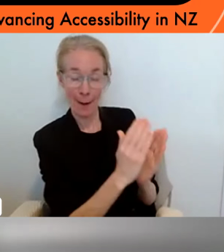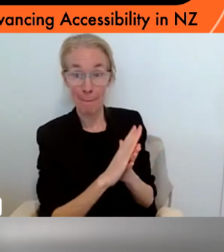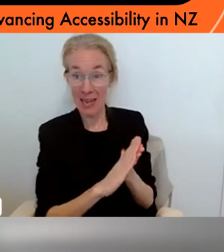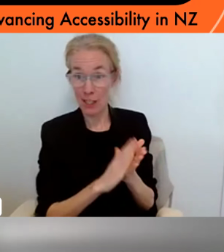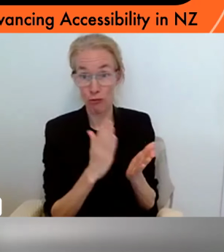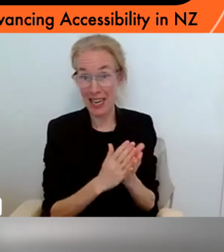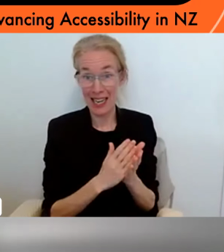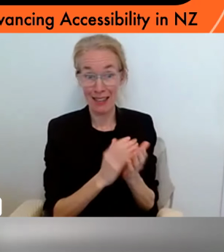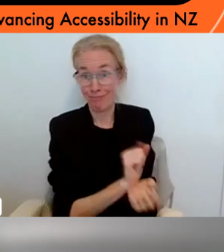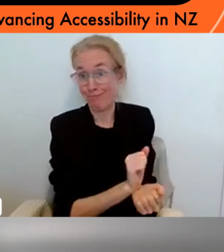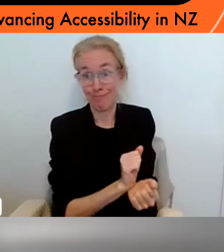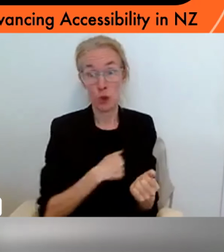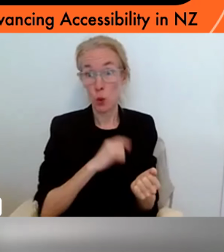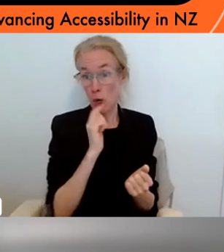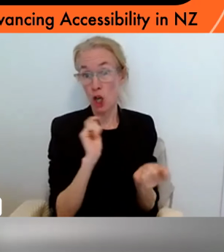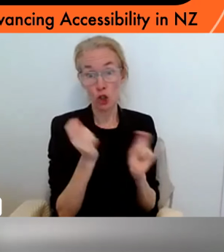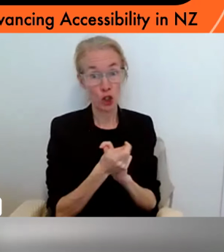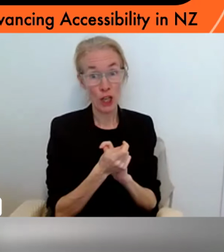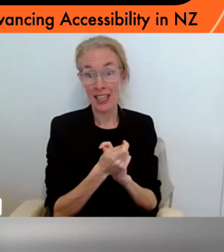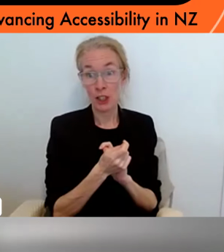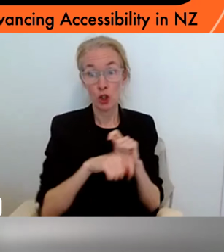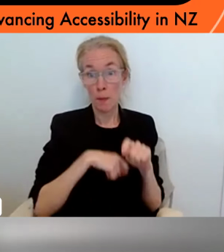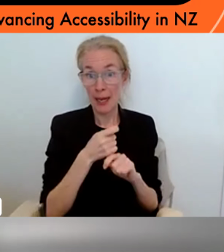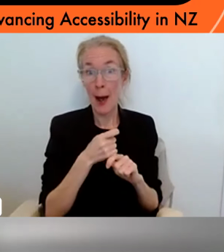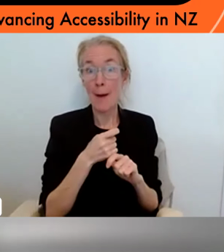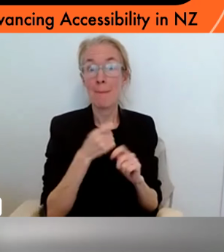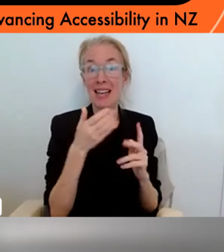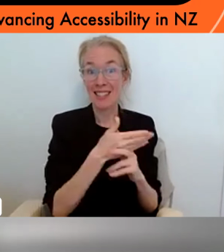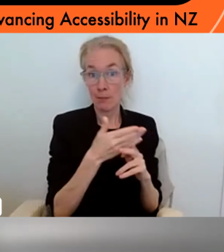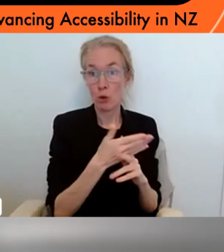So I think we really need to have some standards set around what